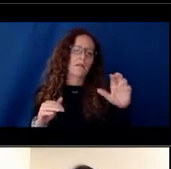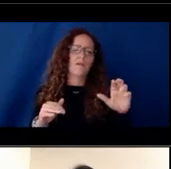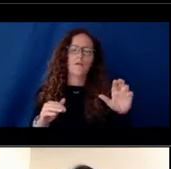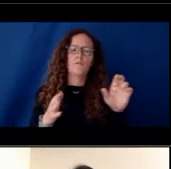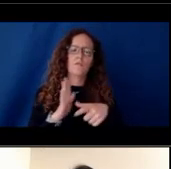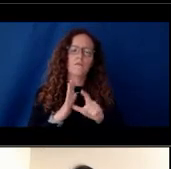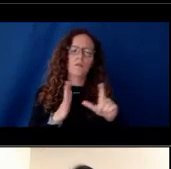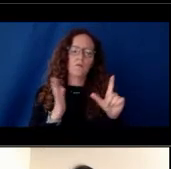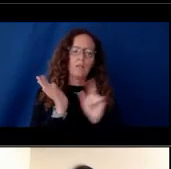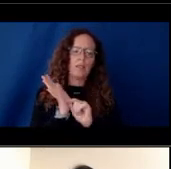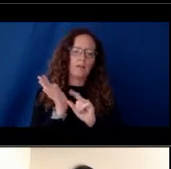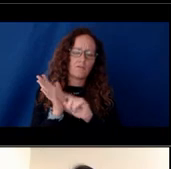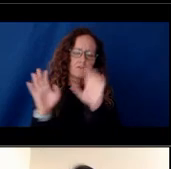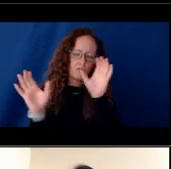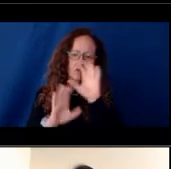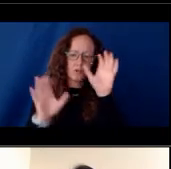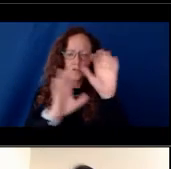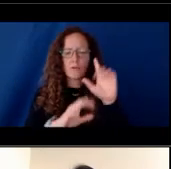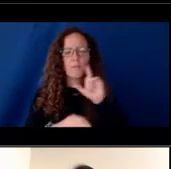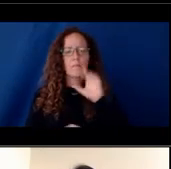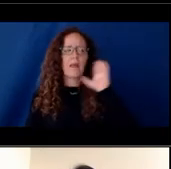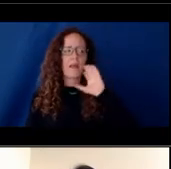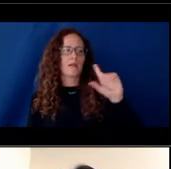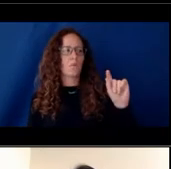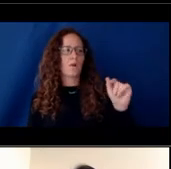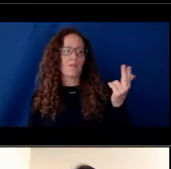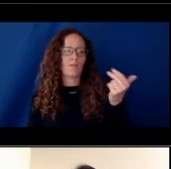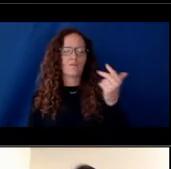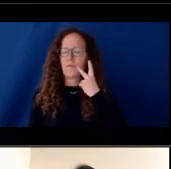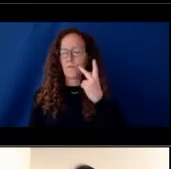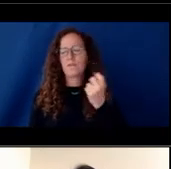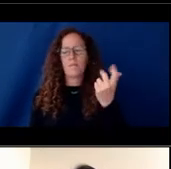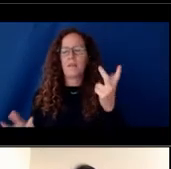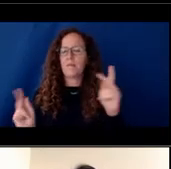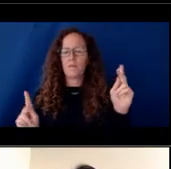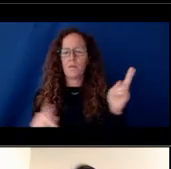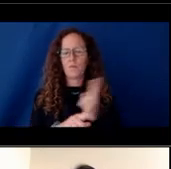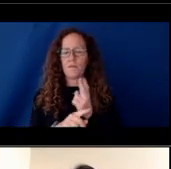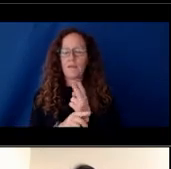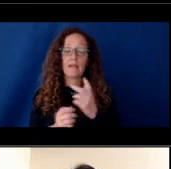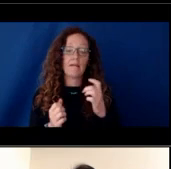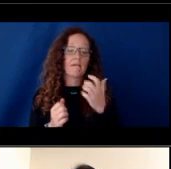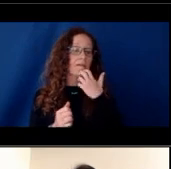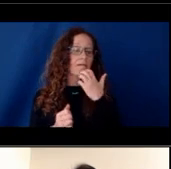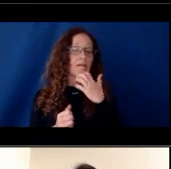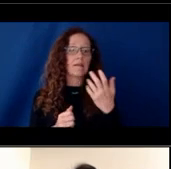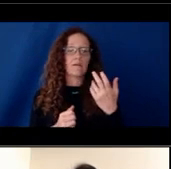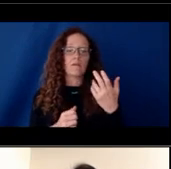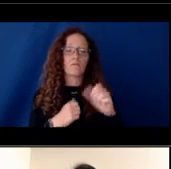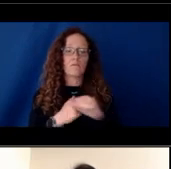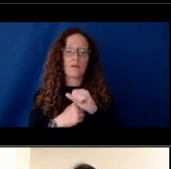period. The way that HeatRisk is set up is every five years we recalculate the 95th percentile to